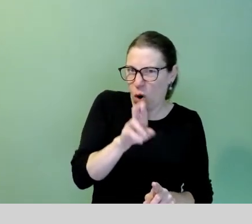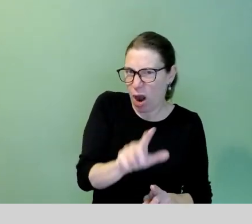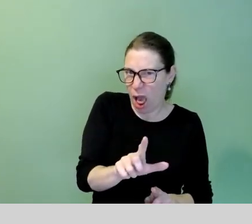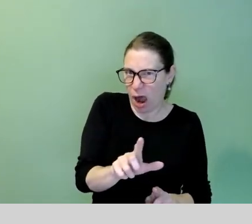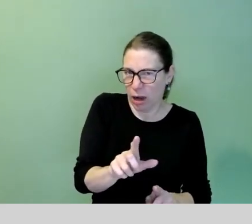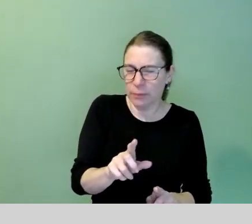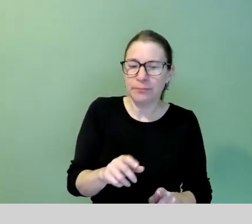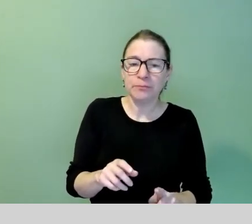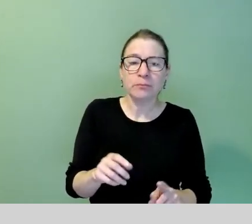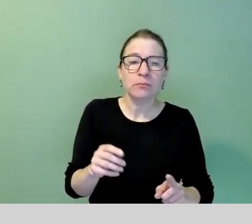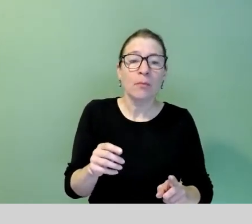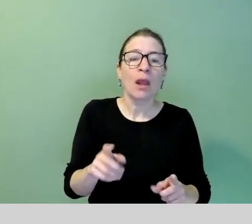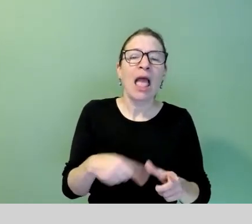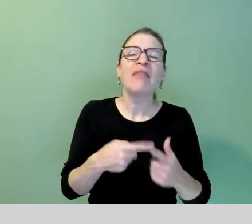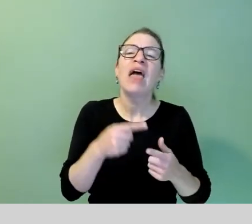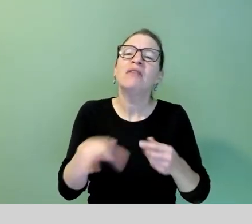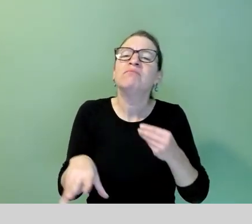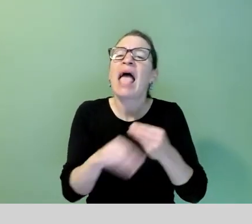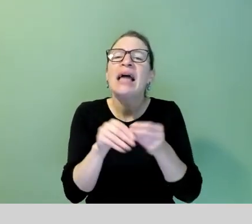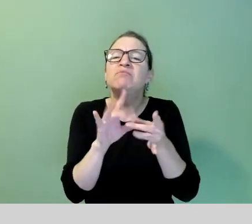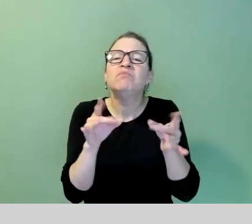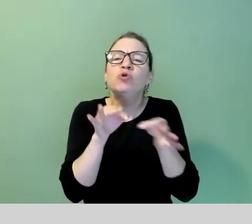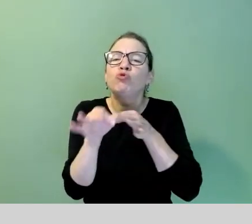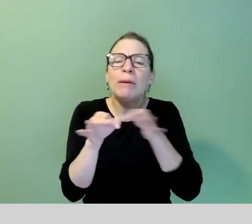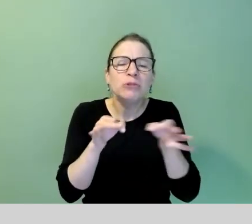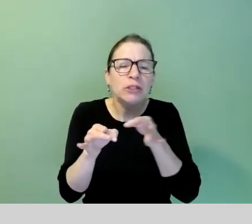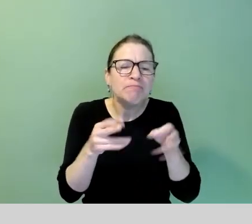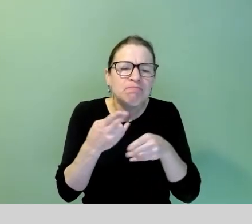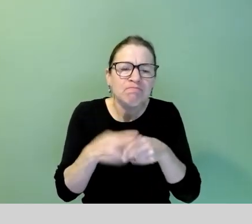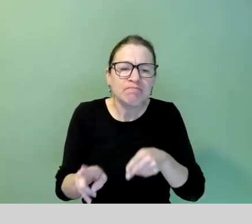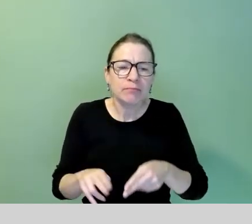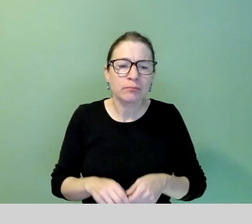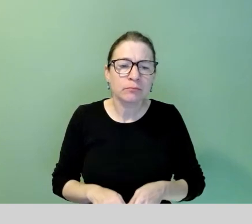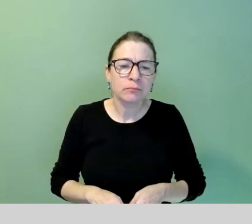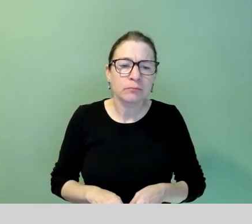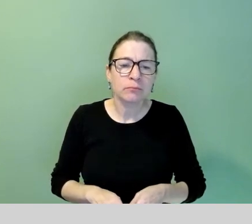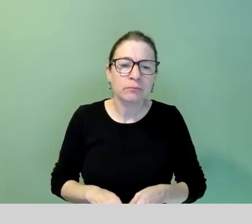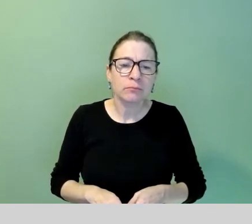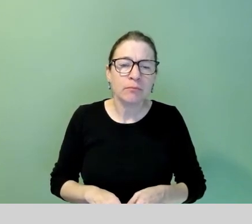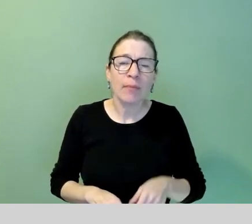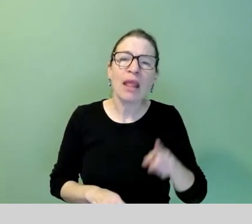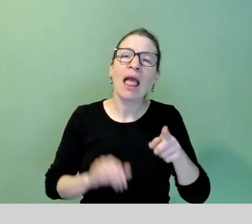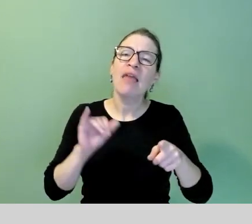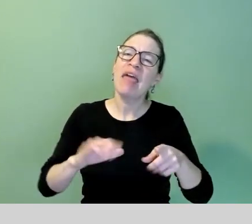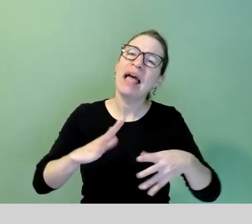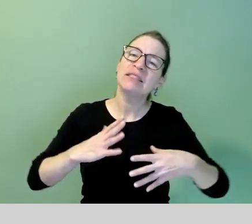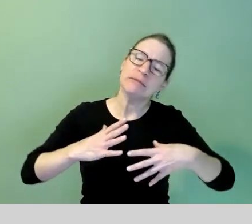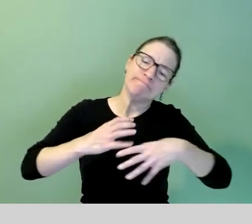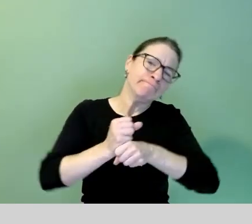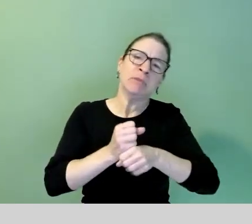After that, add a short description, a sentence or two, this is the elevator pitch of what your game is.